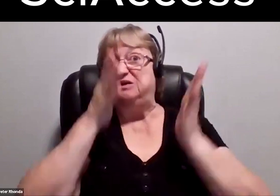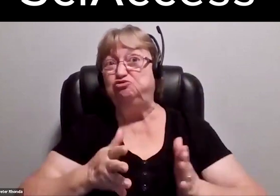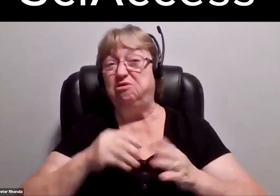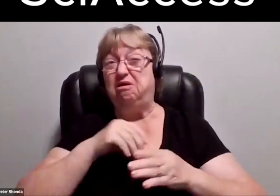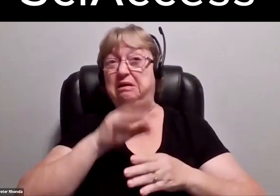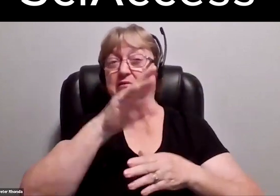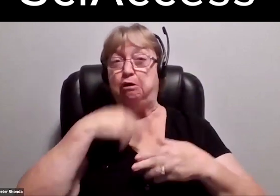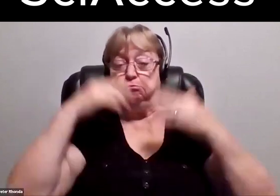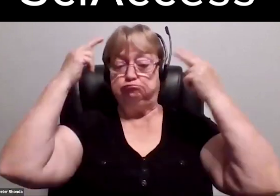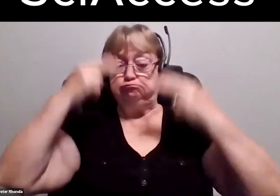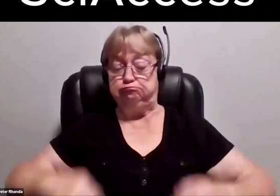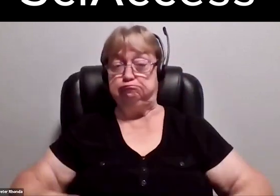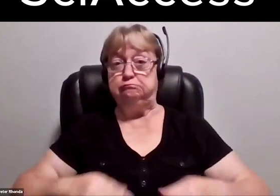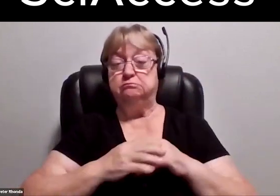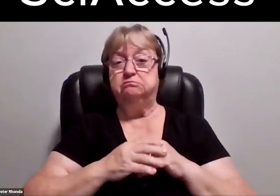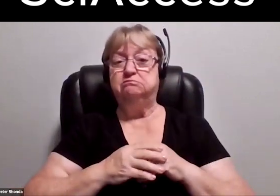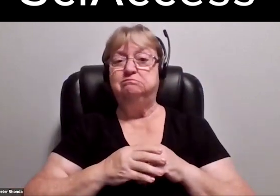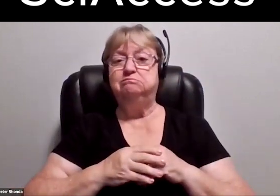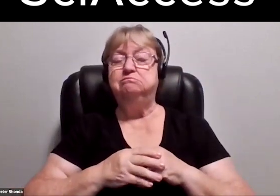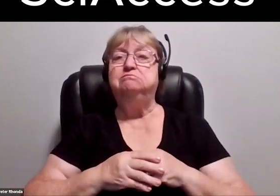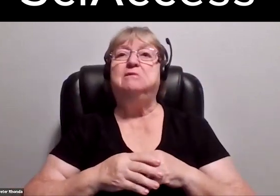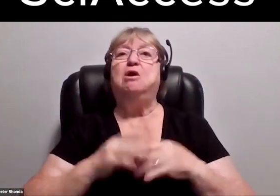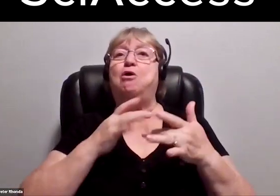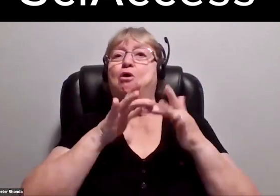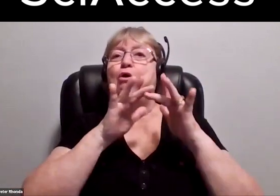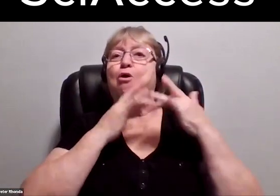a little heart-shaped box that says I love you on the lid,